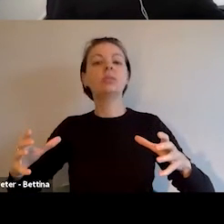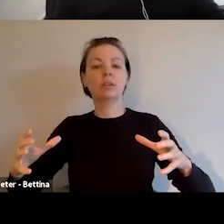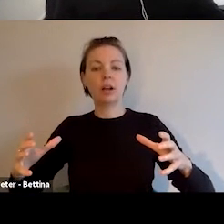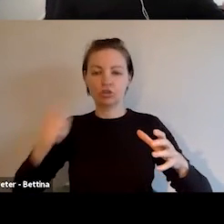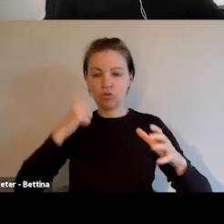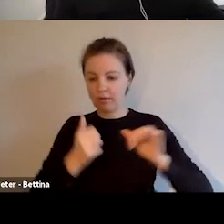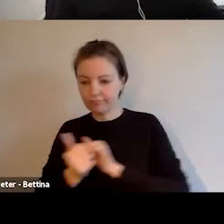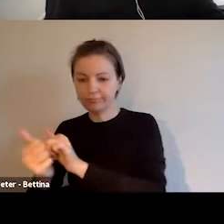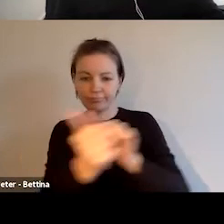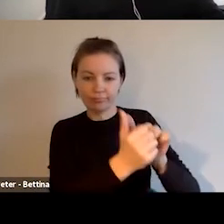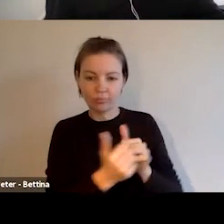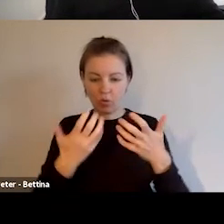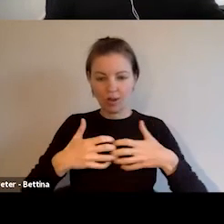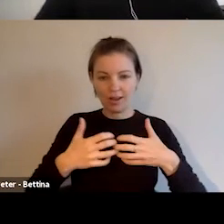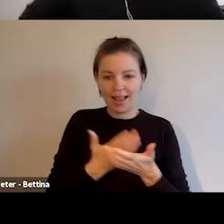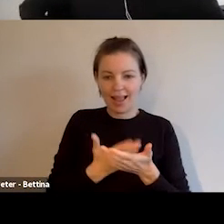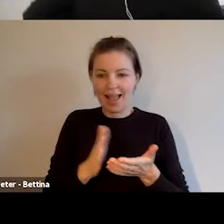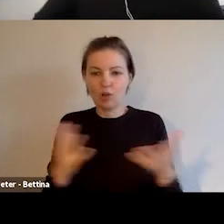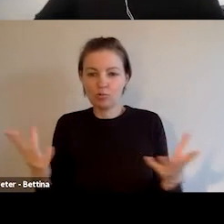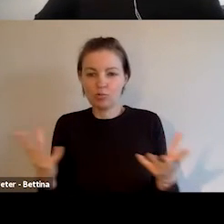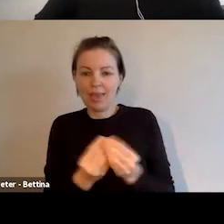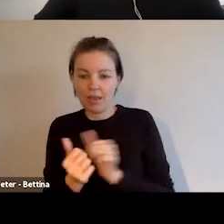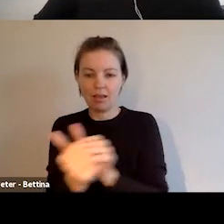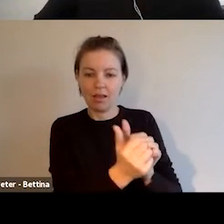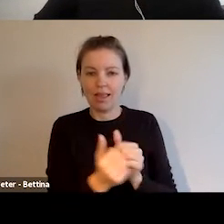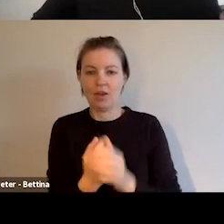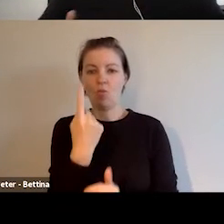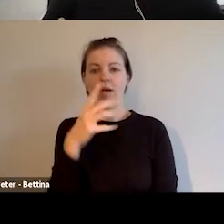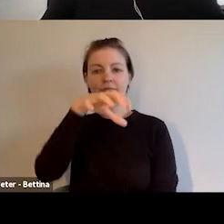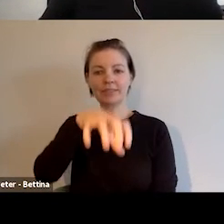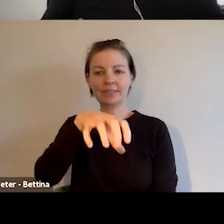across disciplines in a shared creative facility.